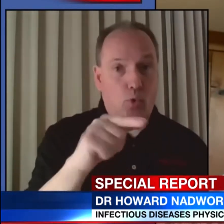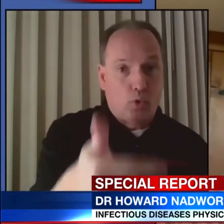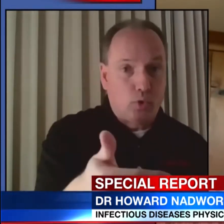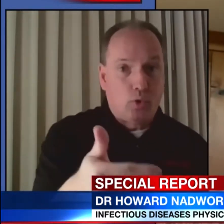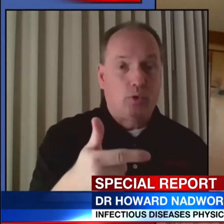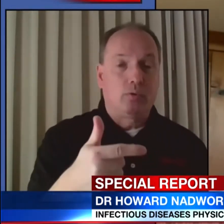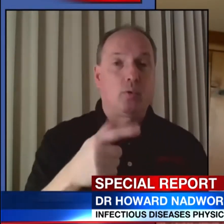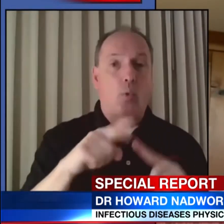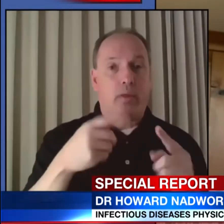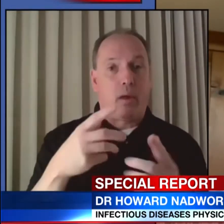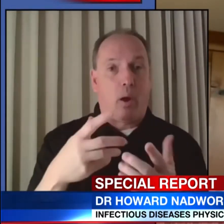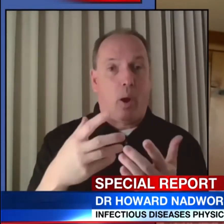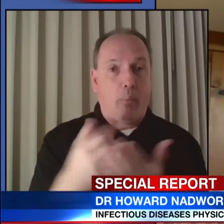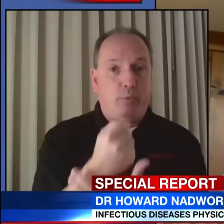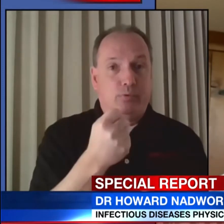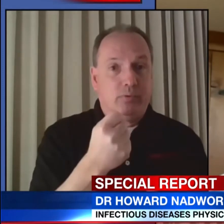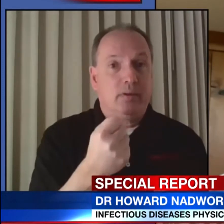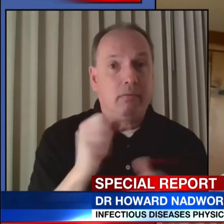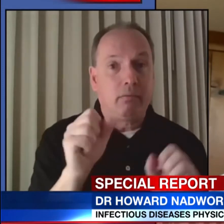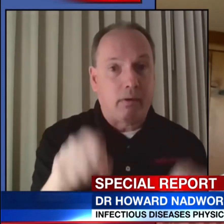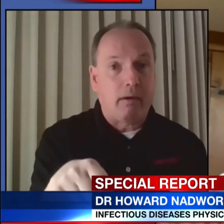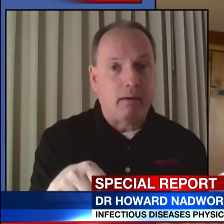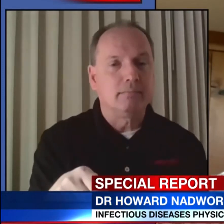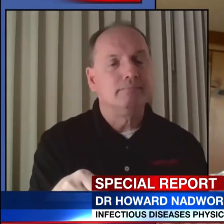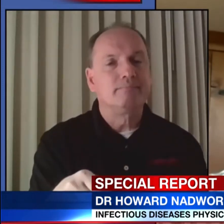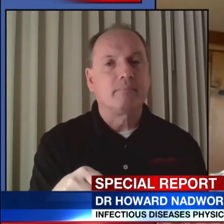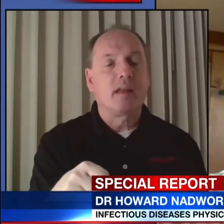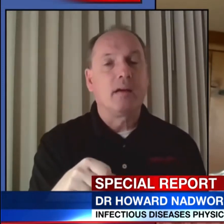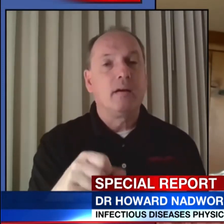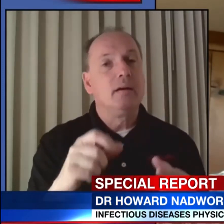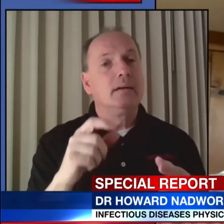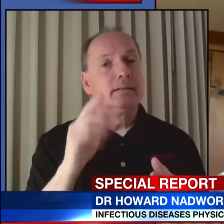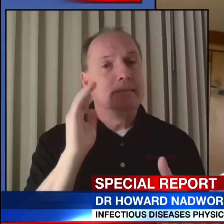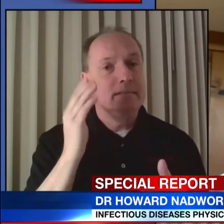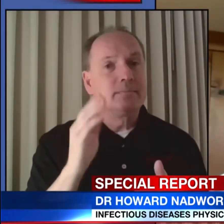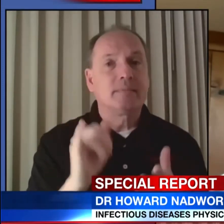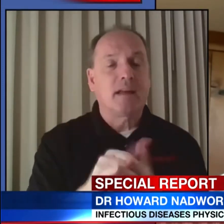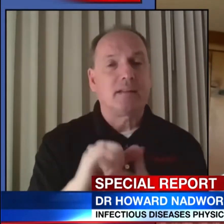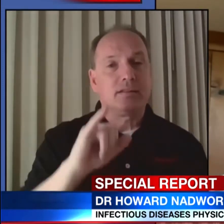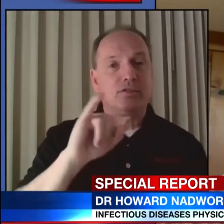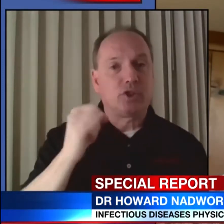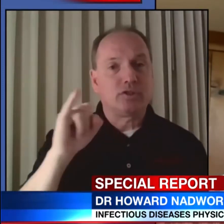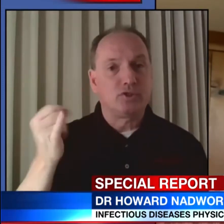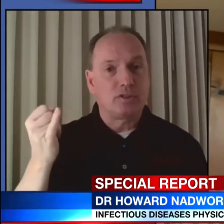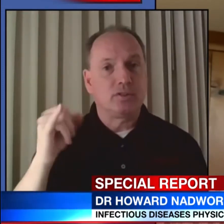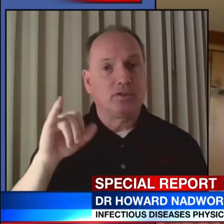VACCINATED. I WOULD ENCOURAGE EVERYONE TO GET VACCINATED WHENEVER